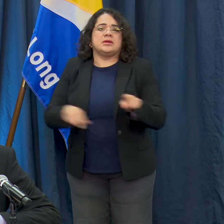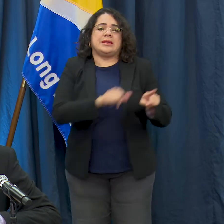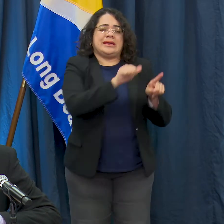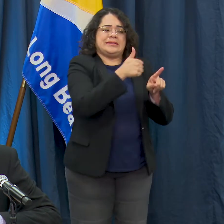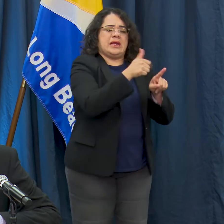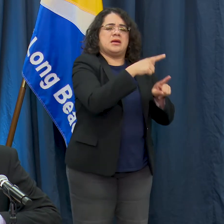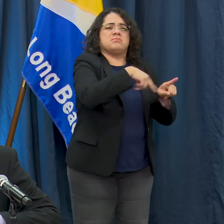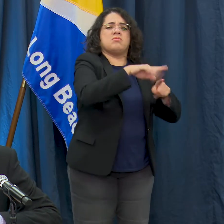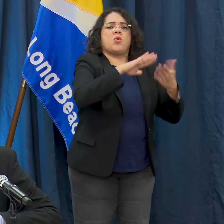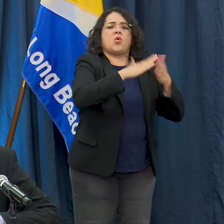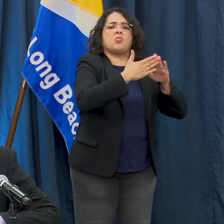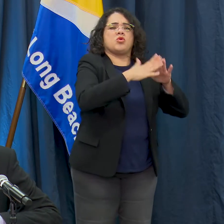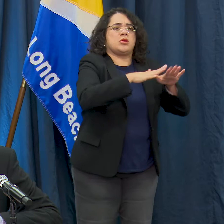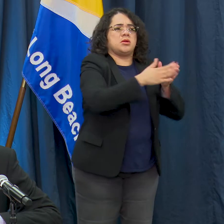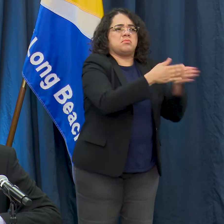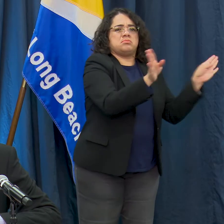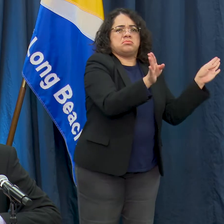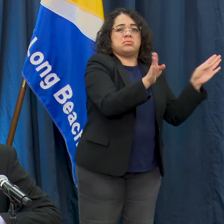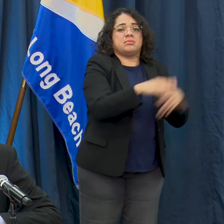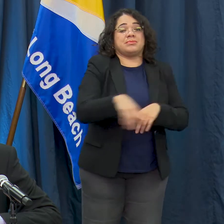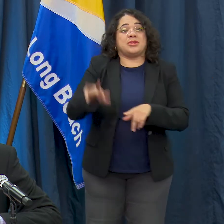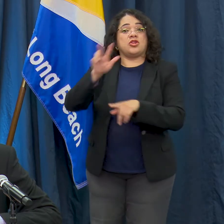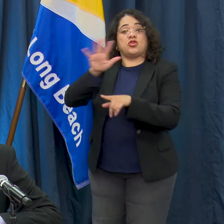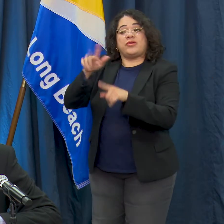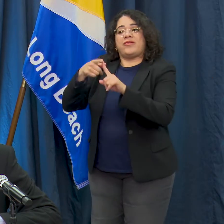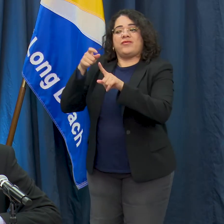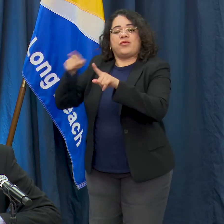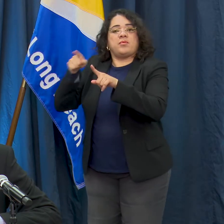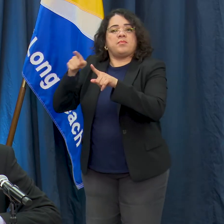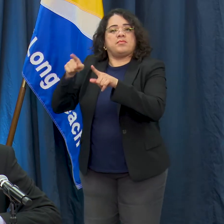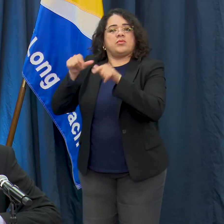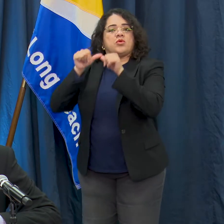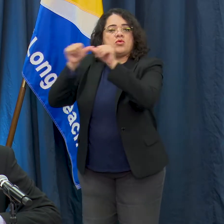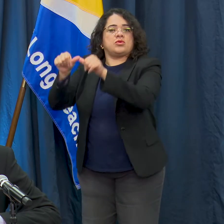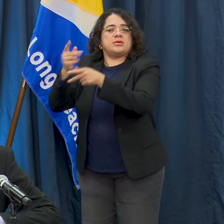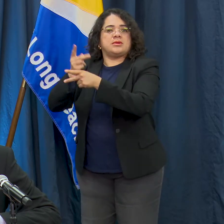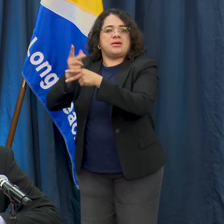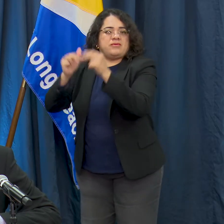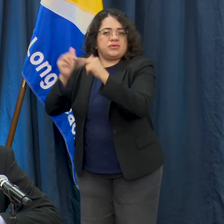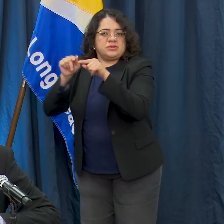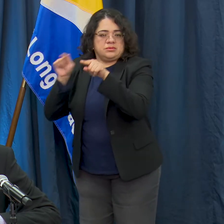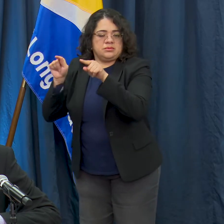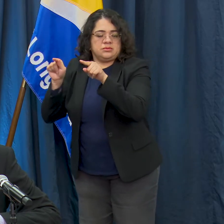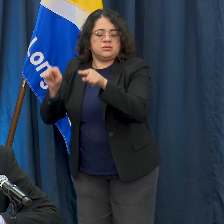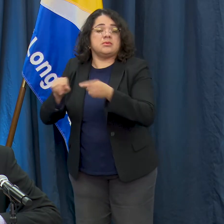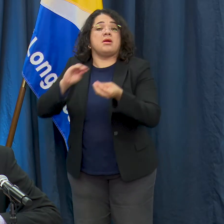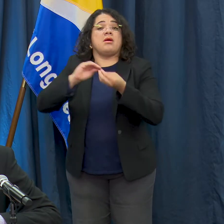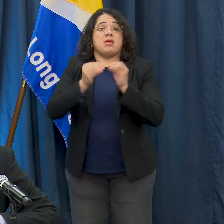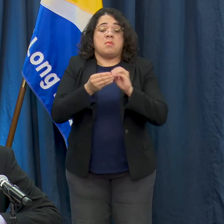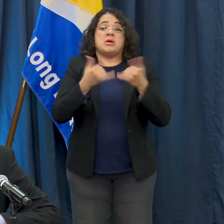facilities and so that number of course has remained low. We hope that